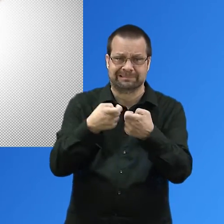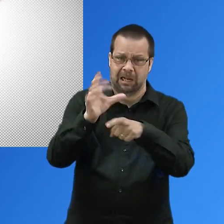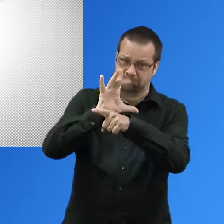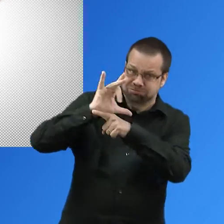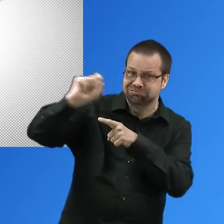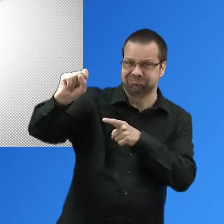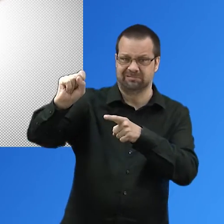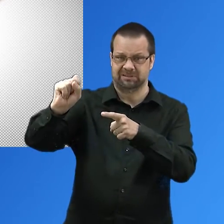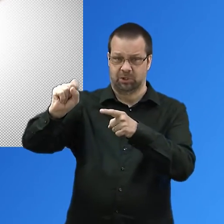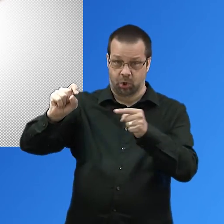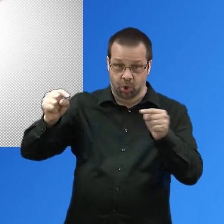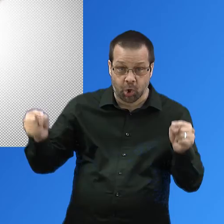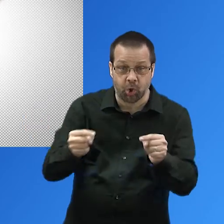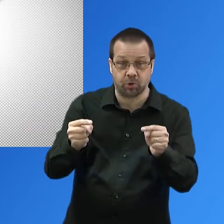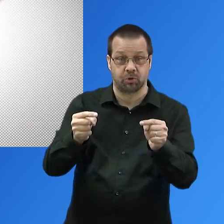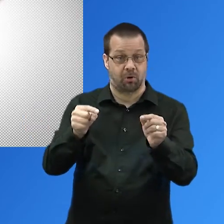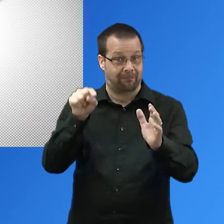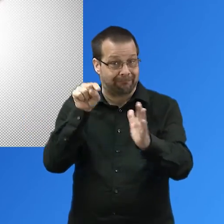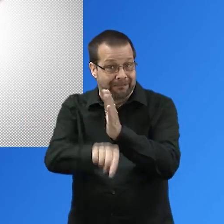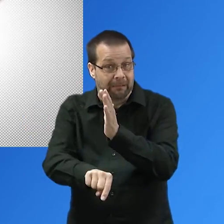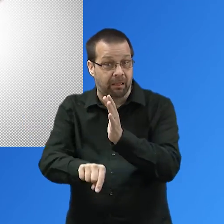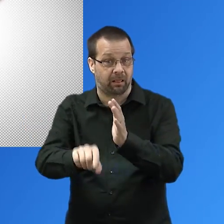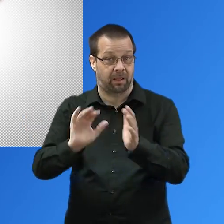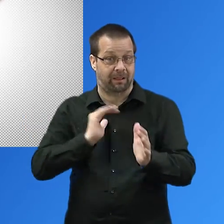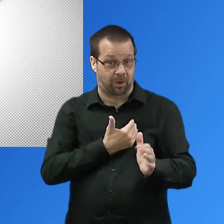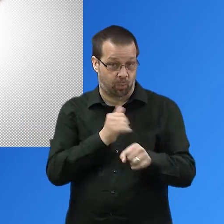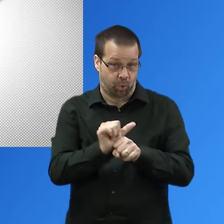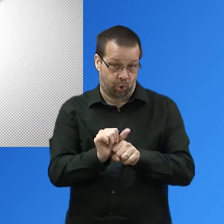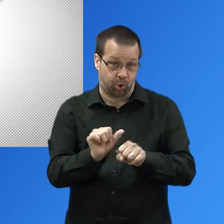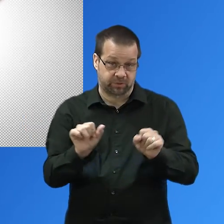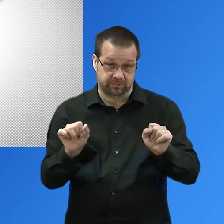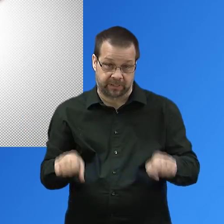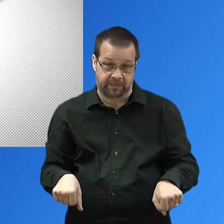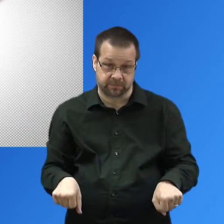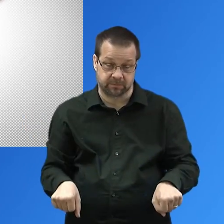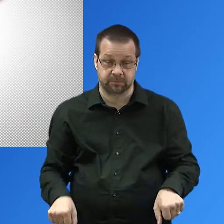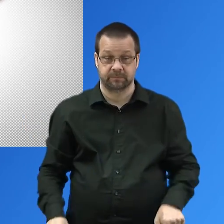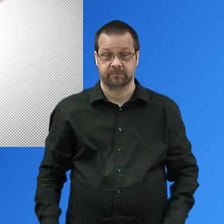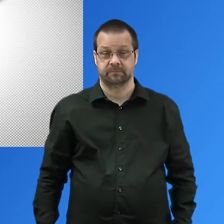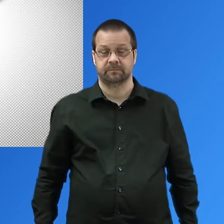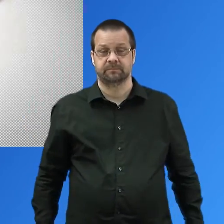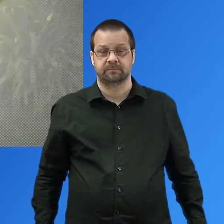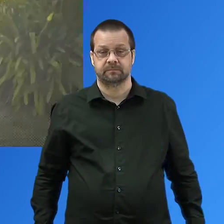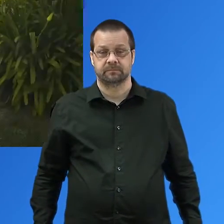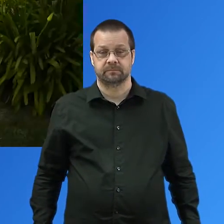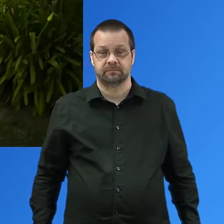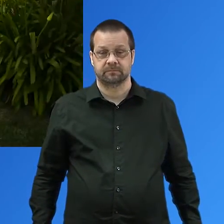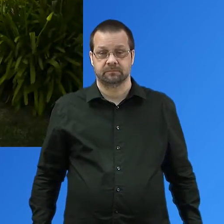and seriously injure or kill SDG&E crews working to restore your power. If you'll be using a generator,